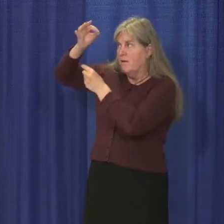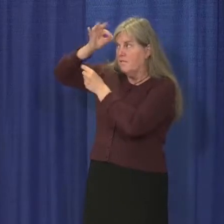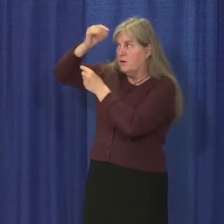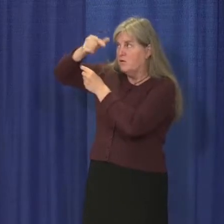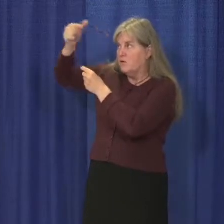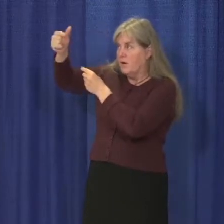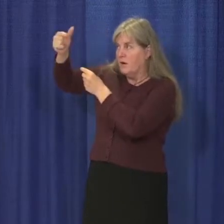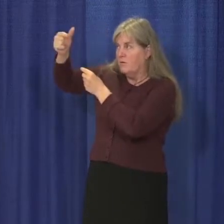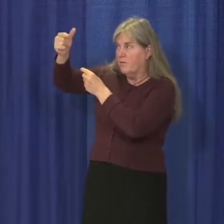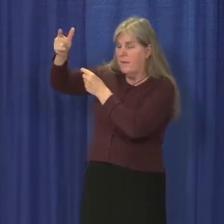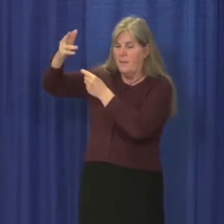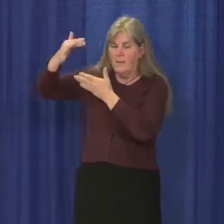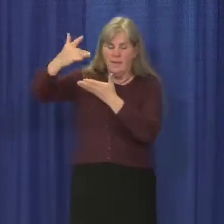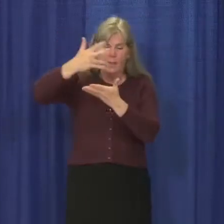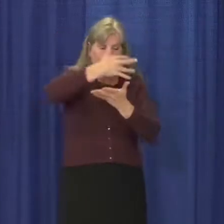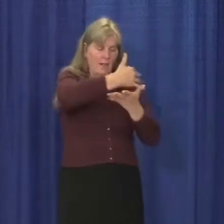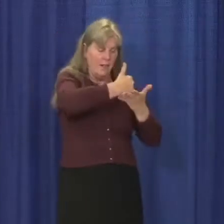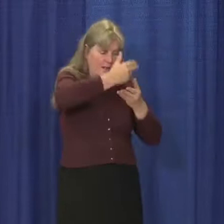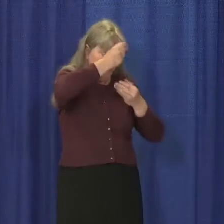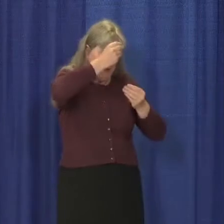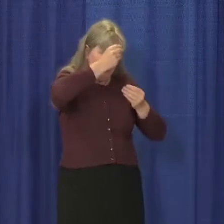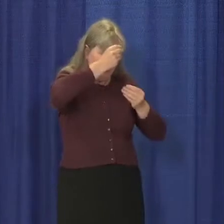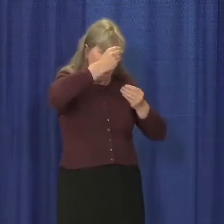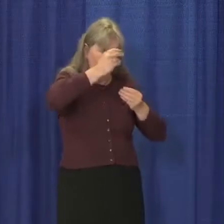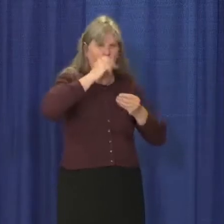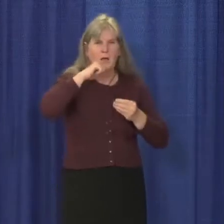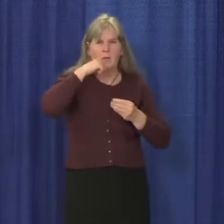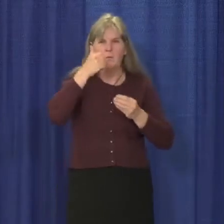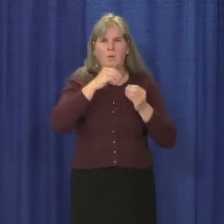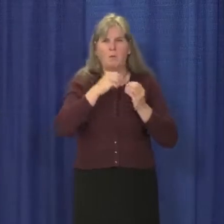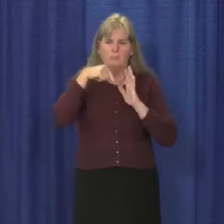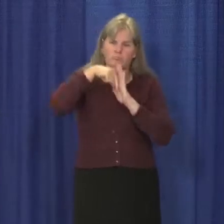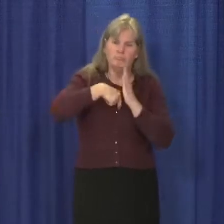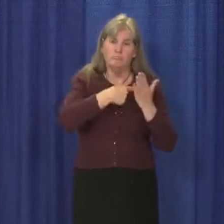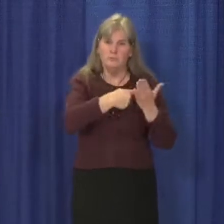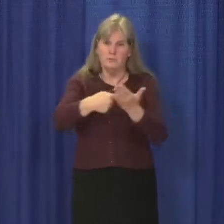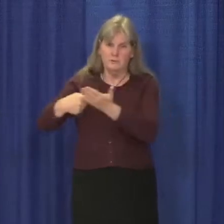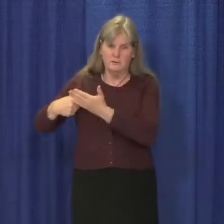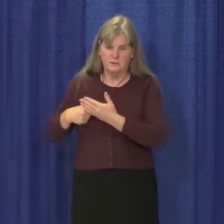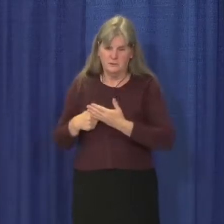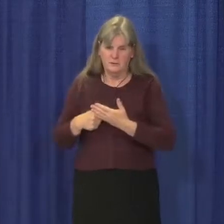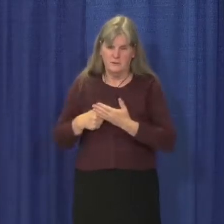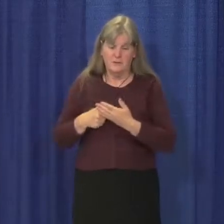results of those conversations. Each of the premiers have done a